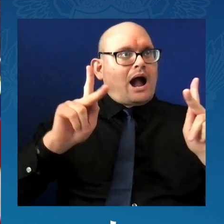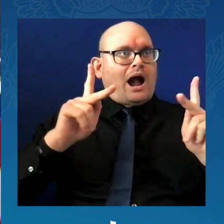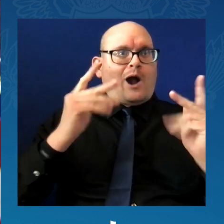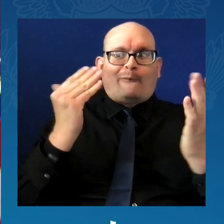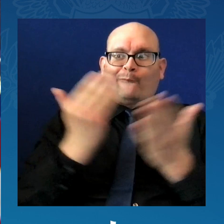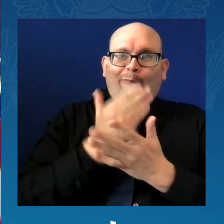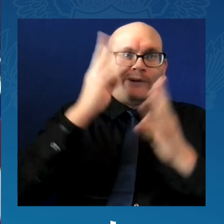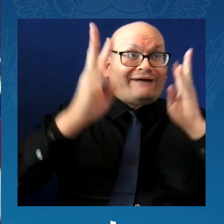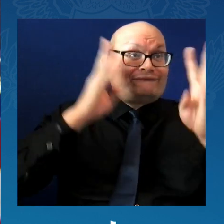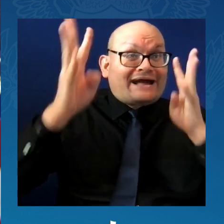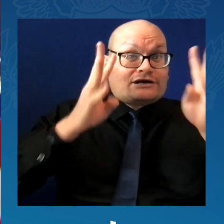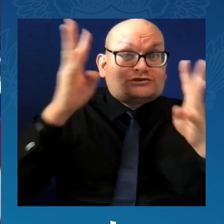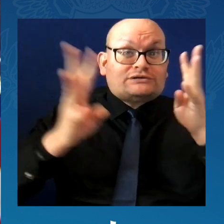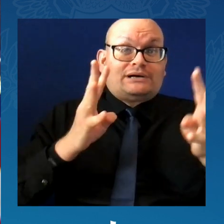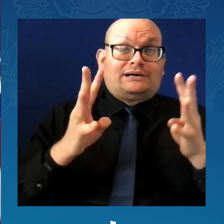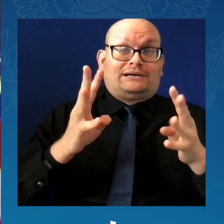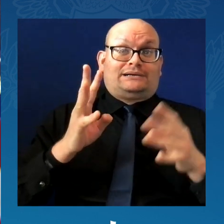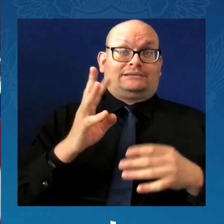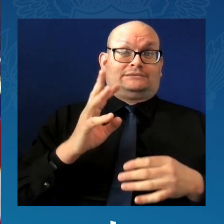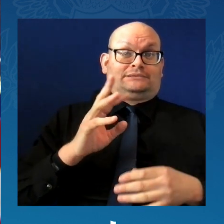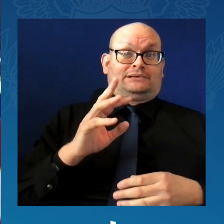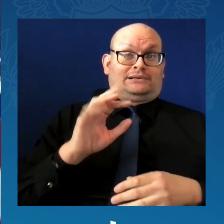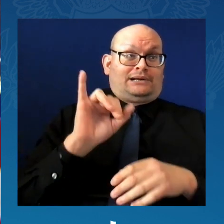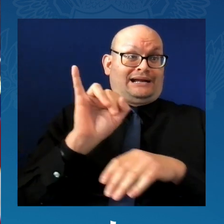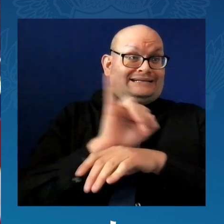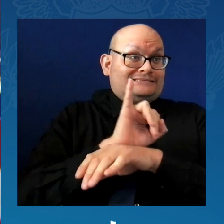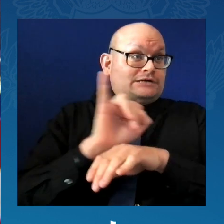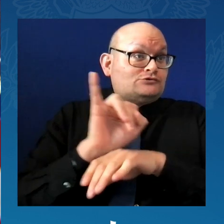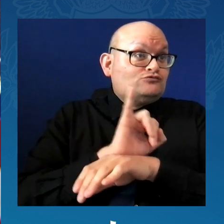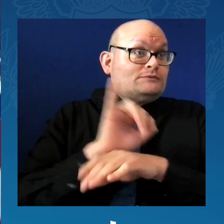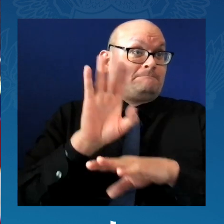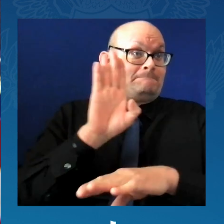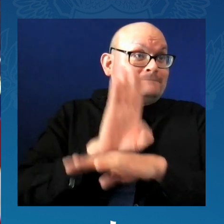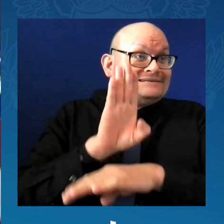These rules will be flexible enough to cover space activities